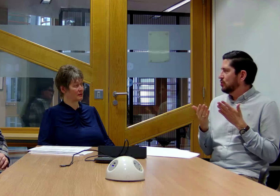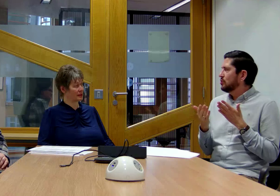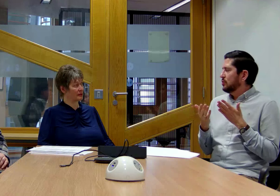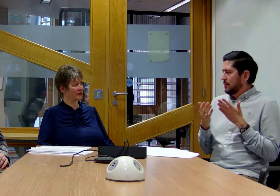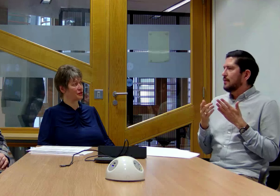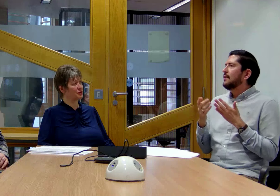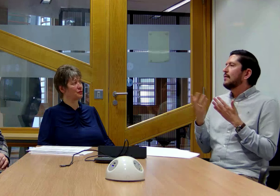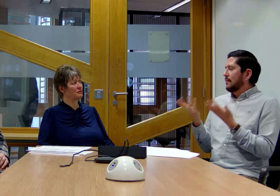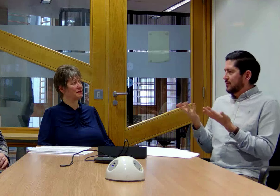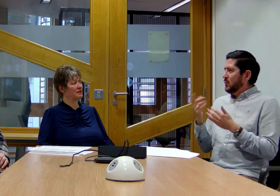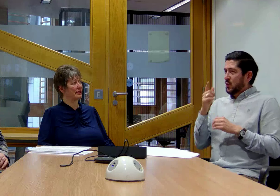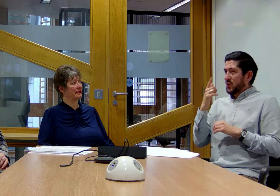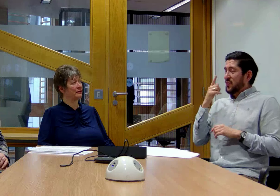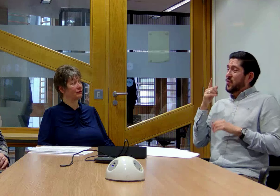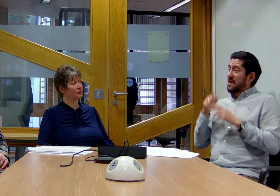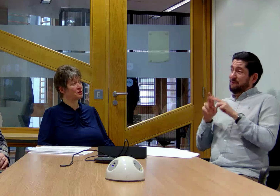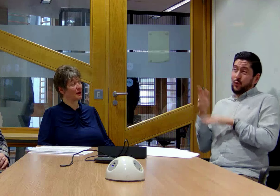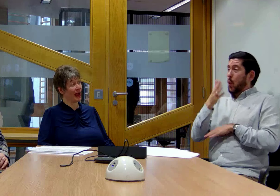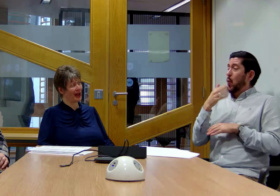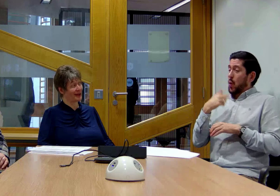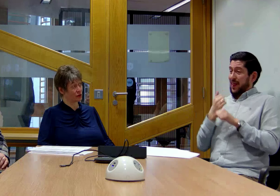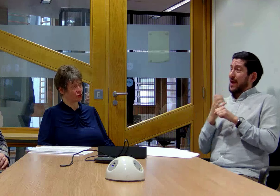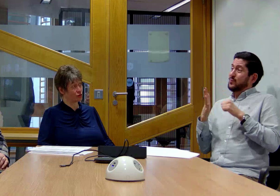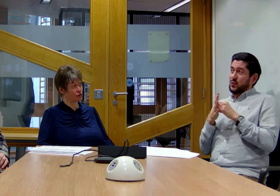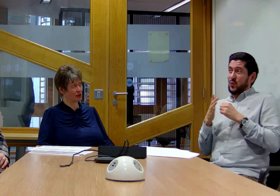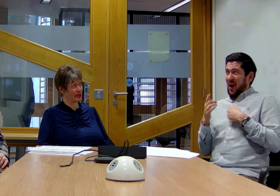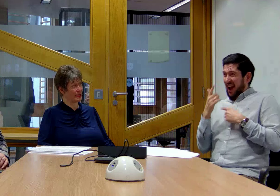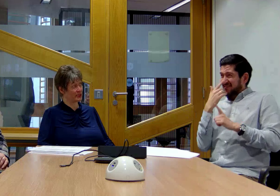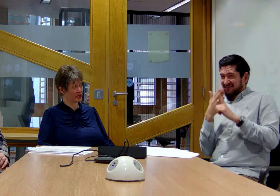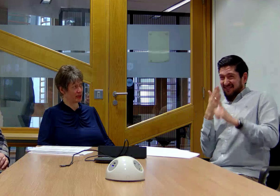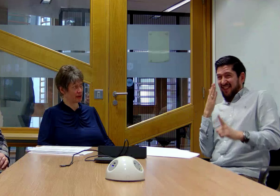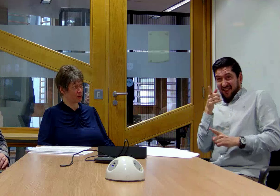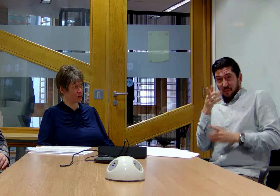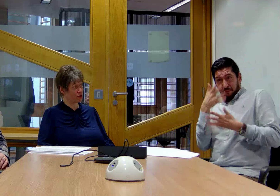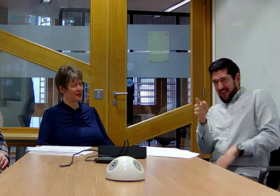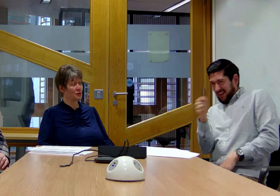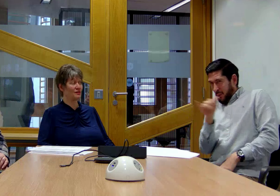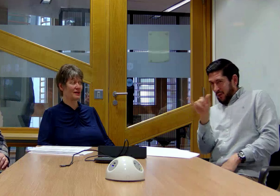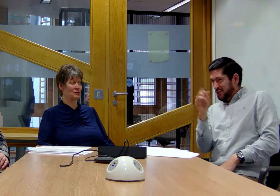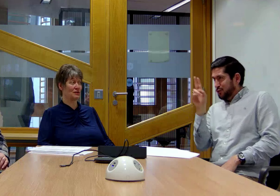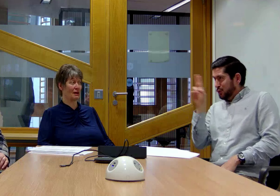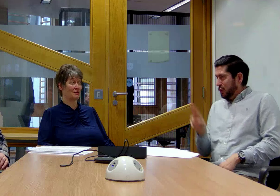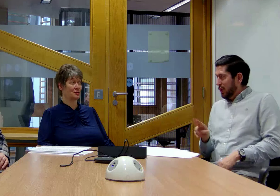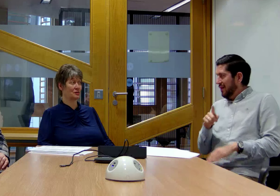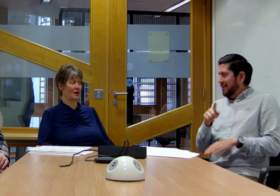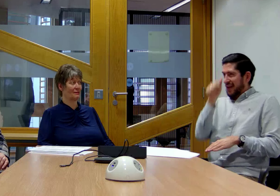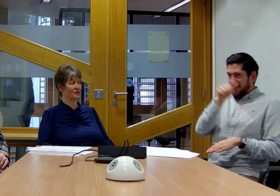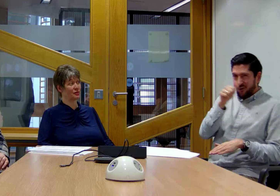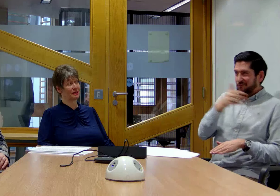A lot of it comes from, well, the Catholic version would be influenced by Irish Sign